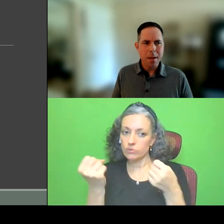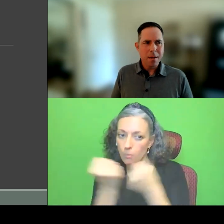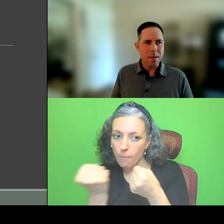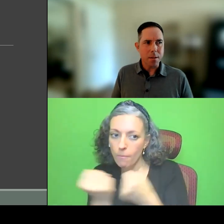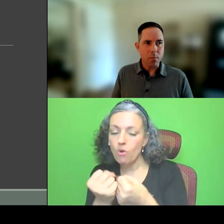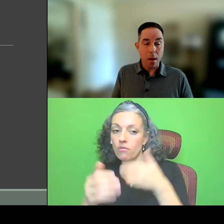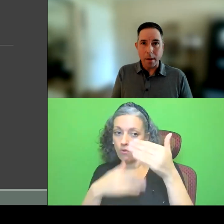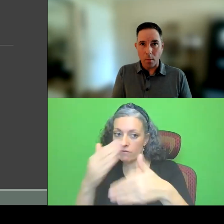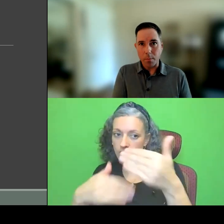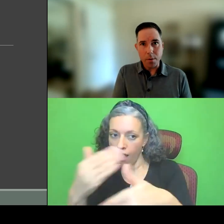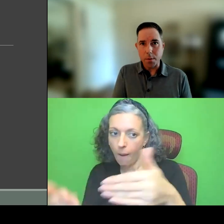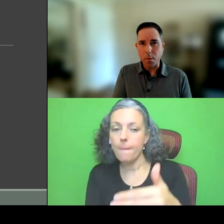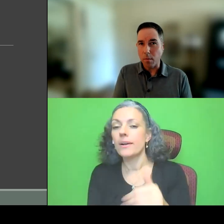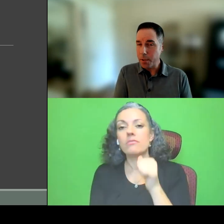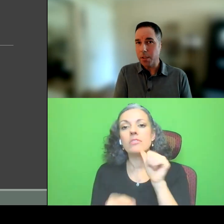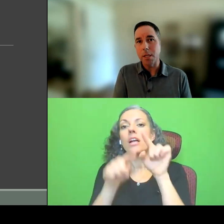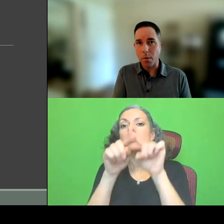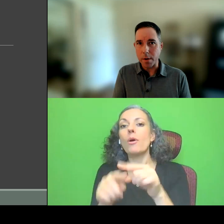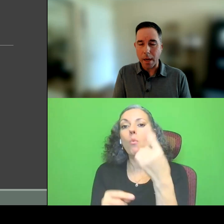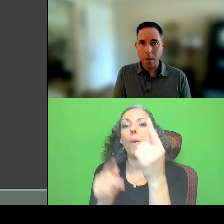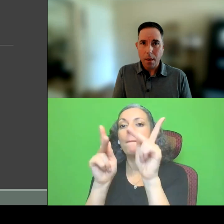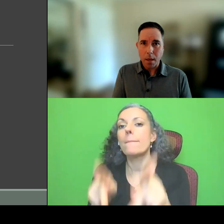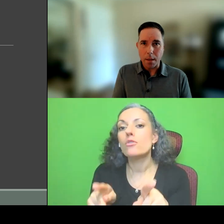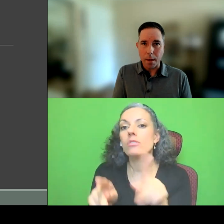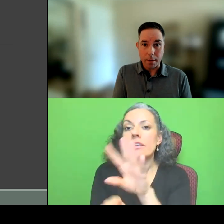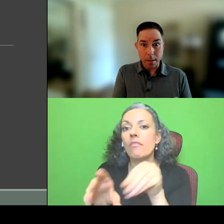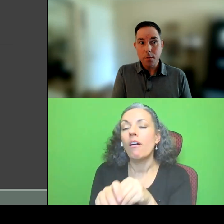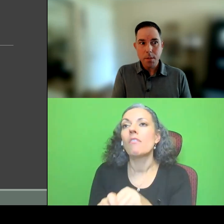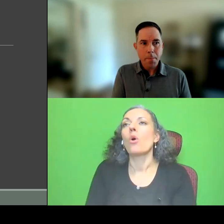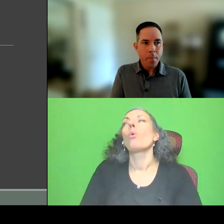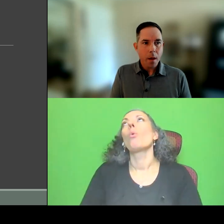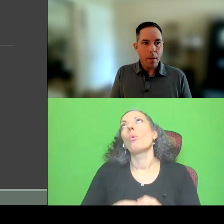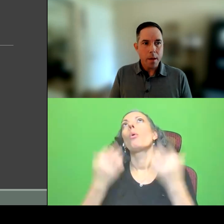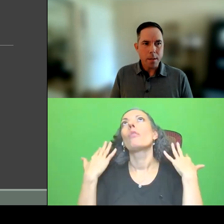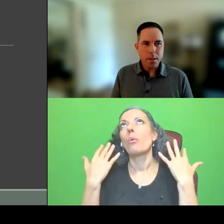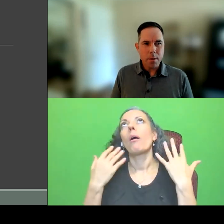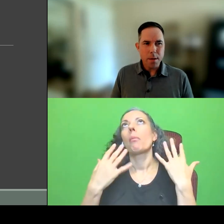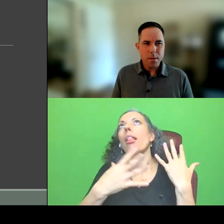that doesn't rely on one person who eventually gets burned out and leaves.